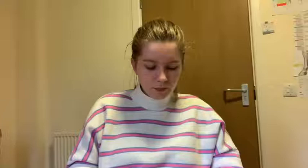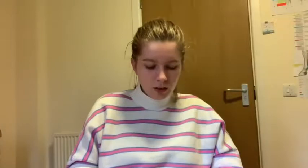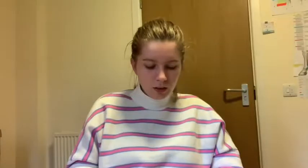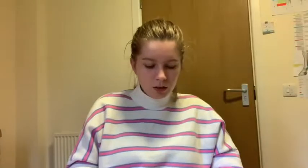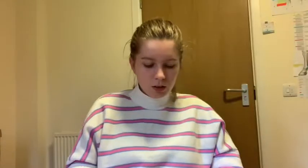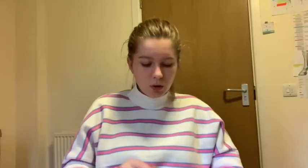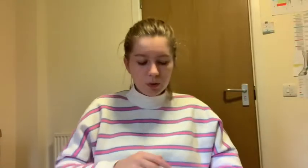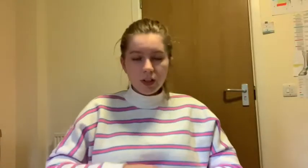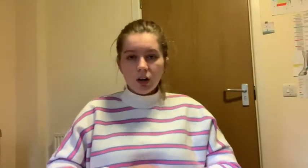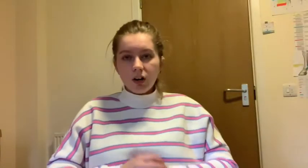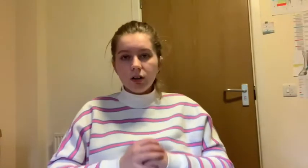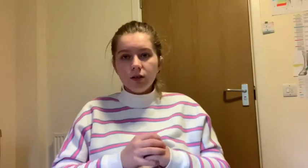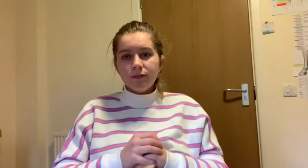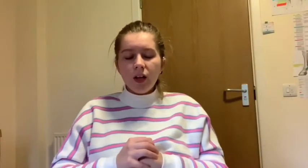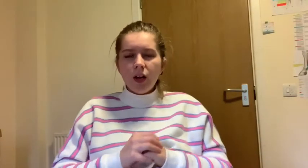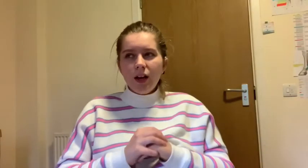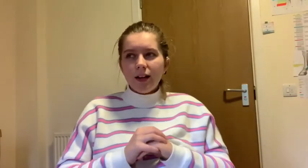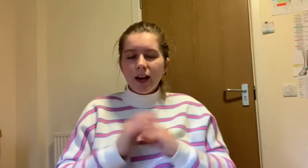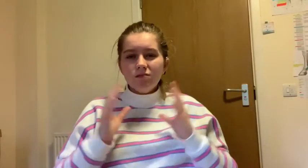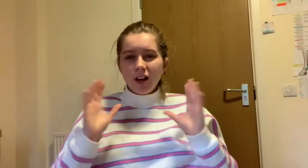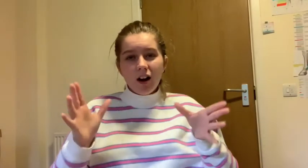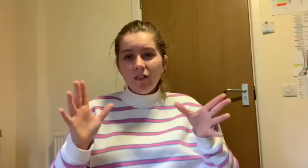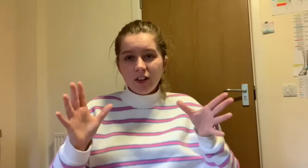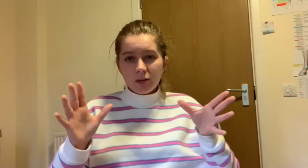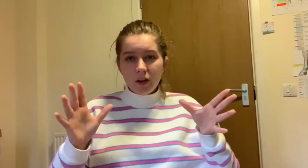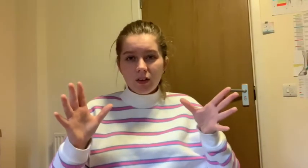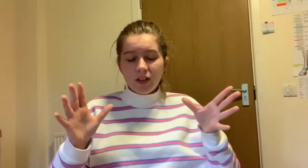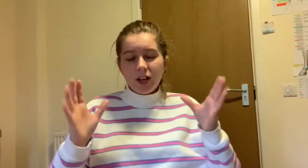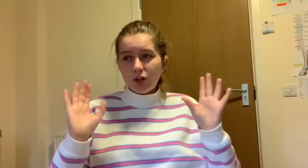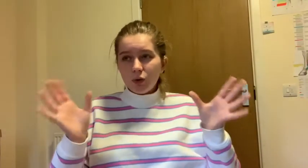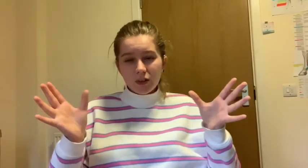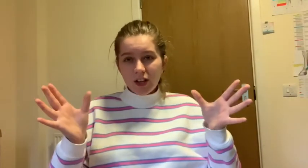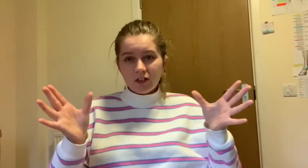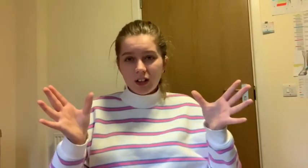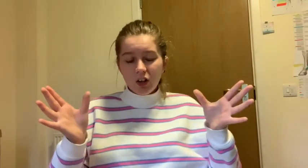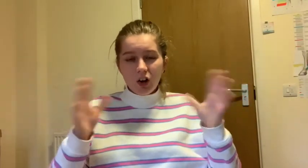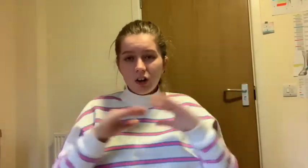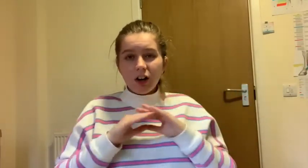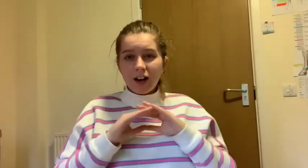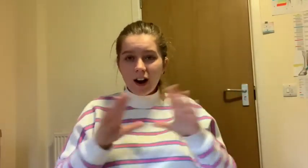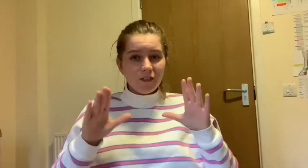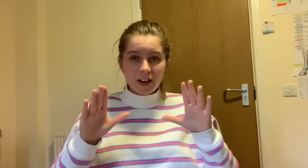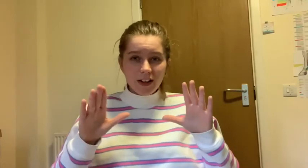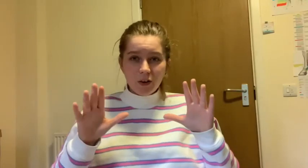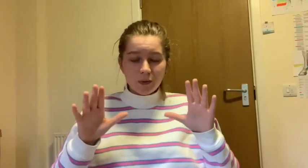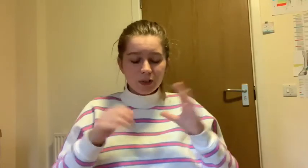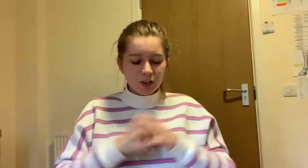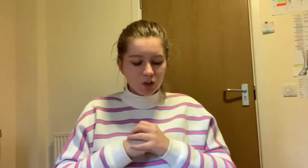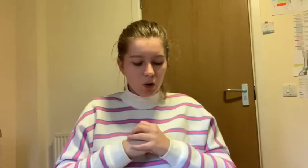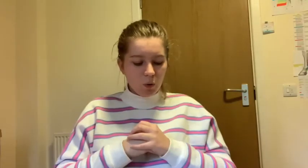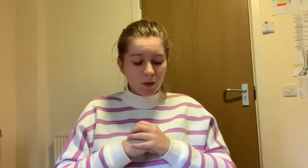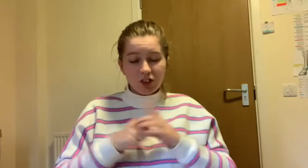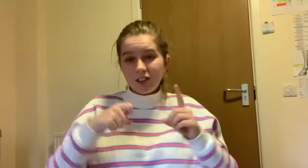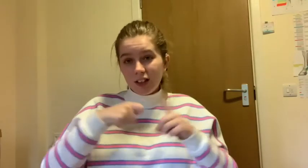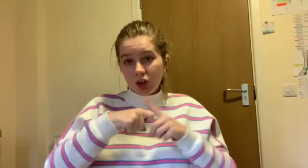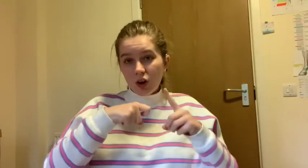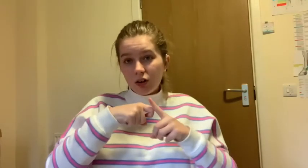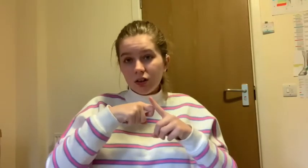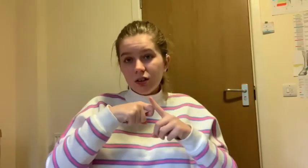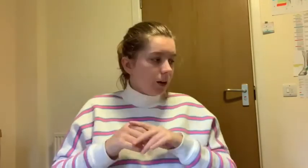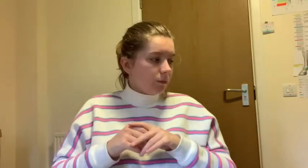"King Kong" again, I can't finger spell this. I don't know the sign for king kong (in sign). I can't find out so I did King Kong (K, K)